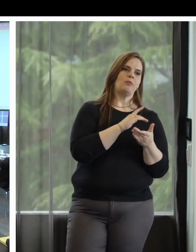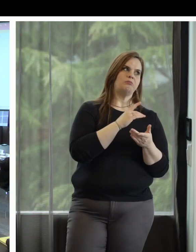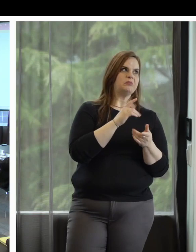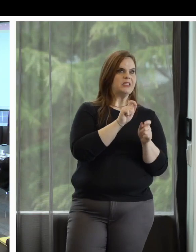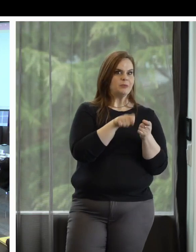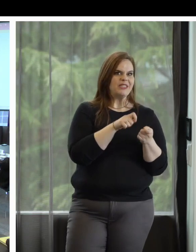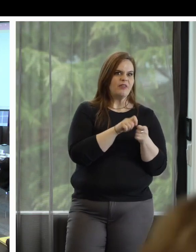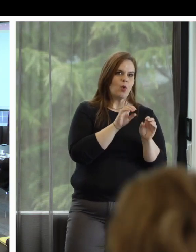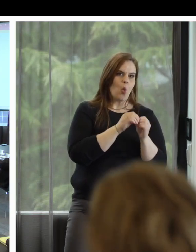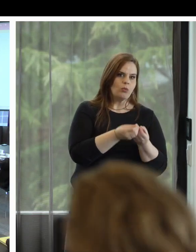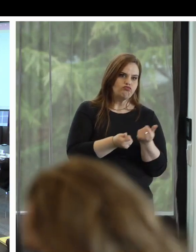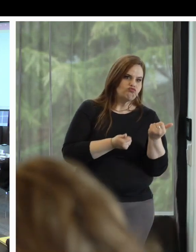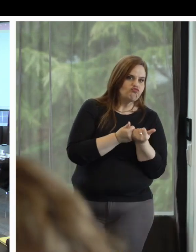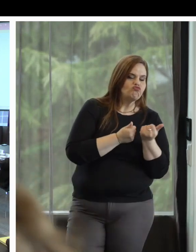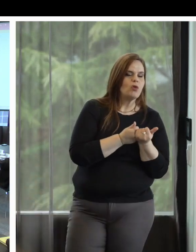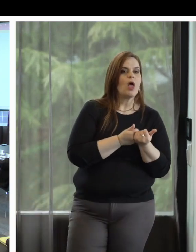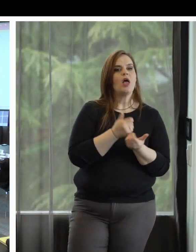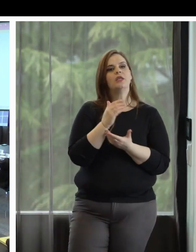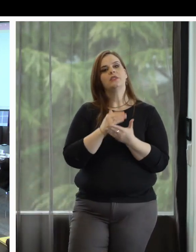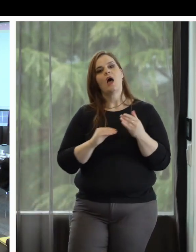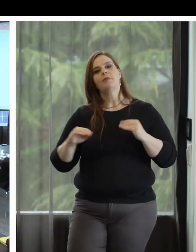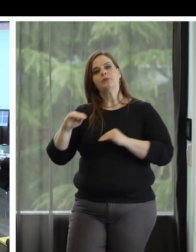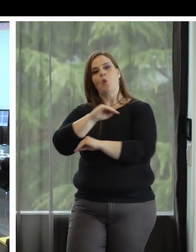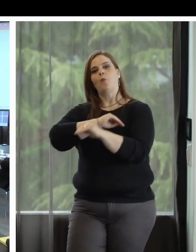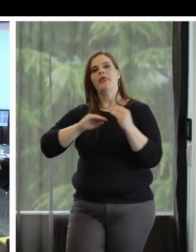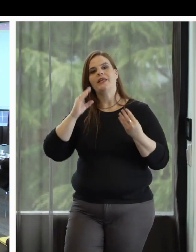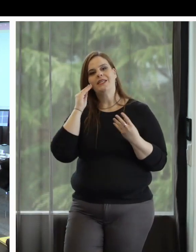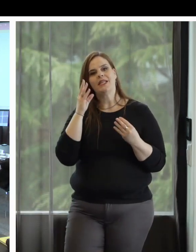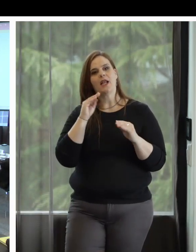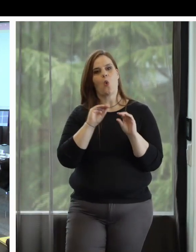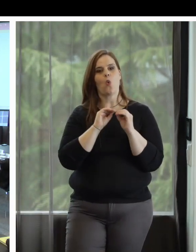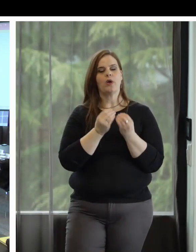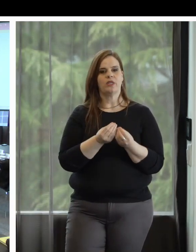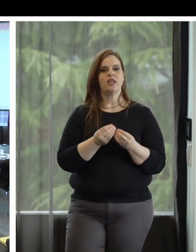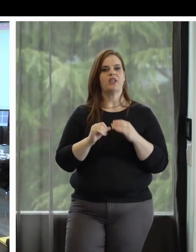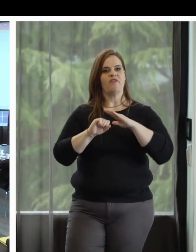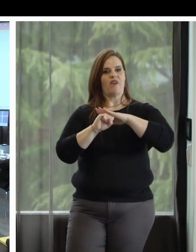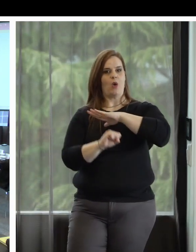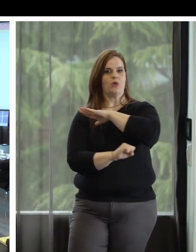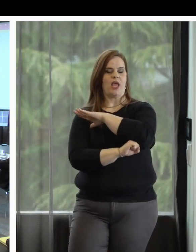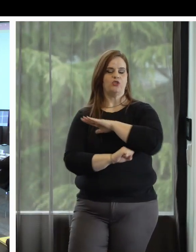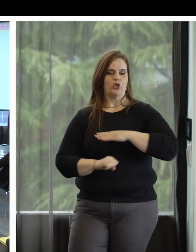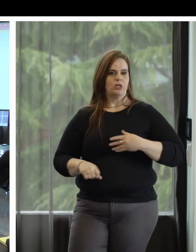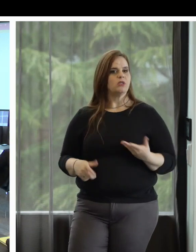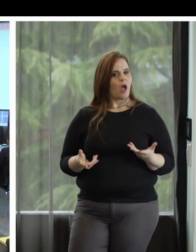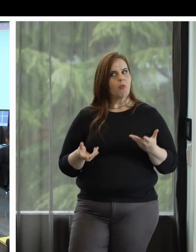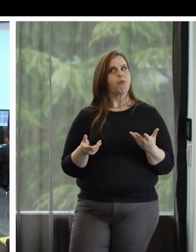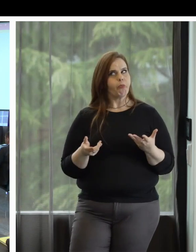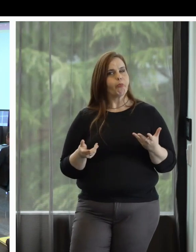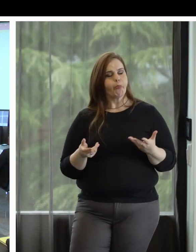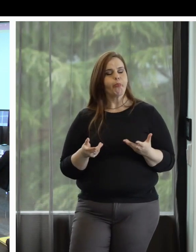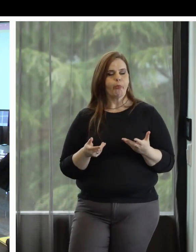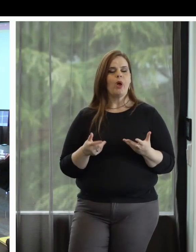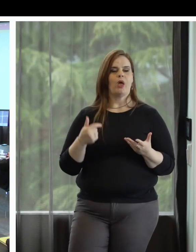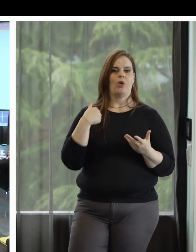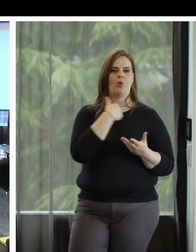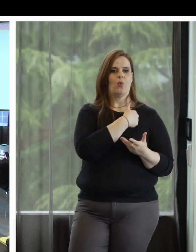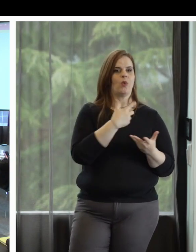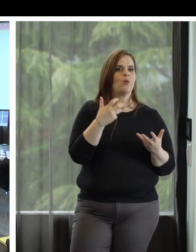backed by mobility data organizations and foundations. And we want to better understand what those does